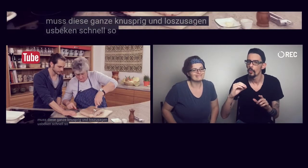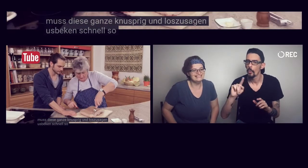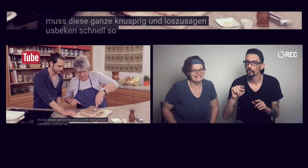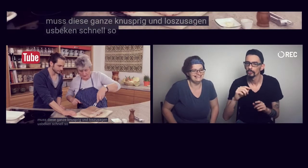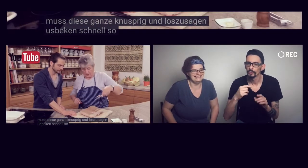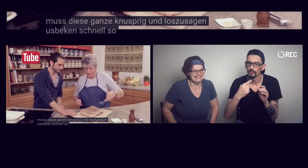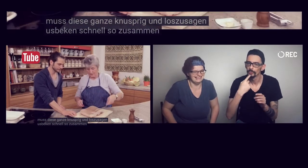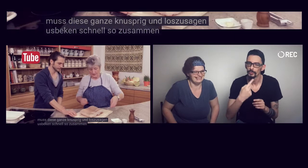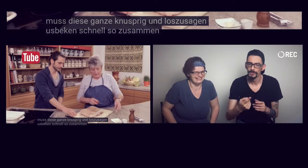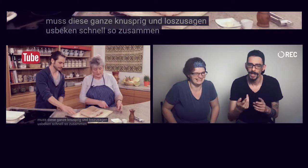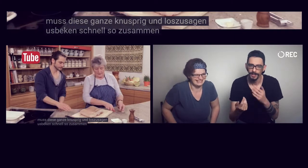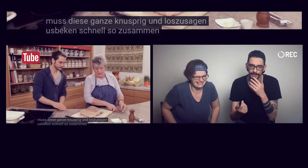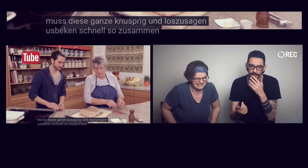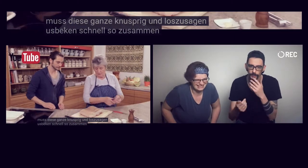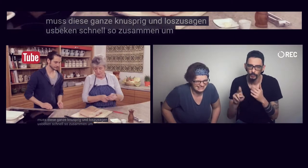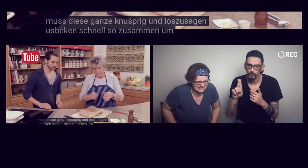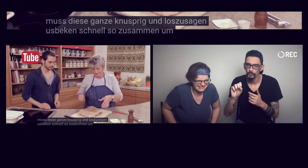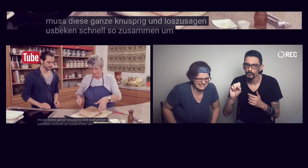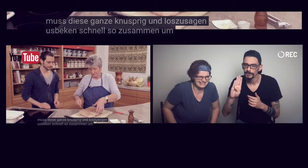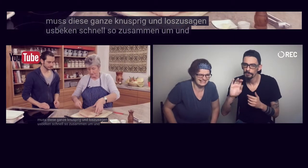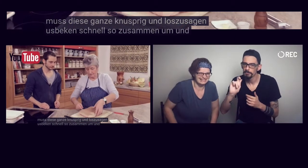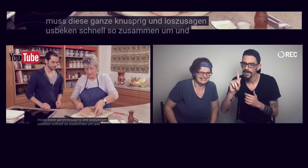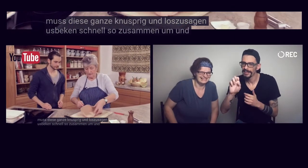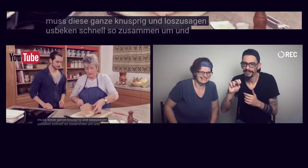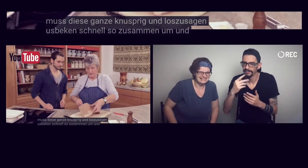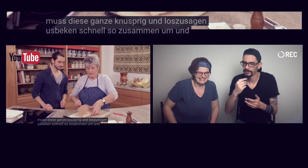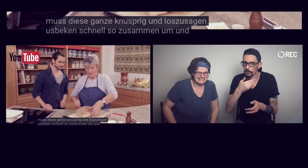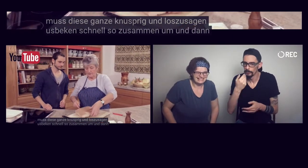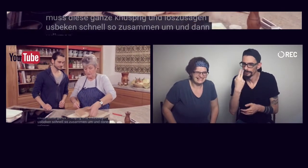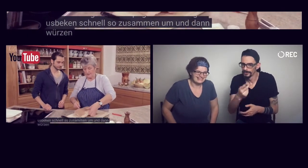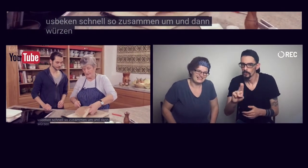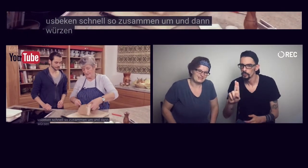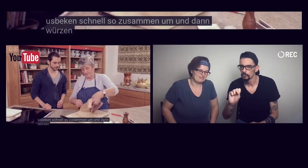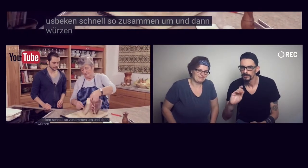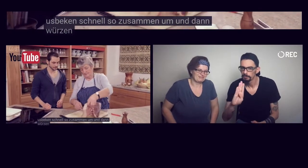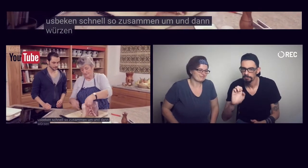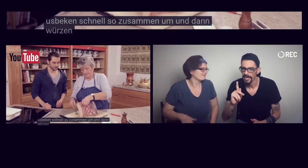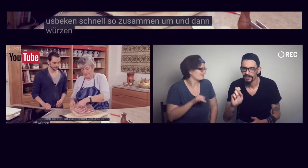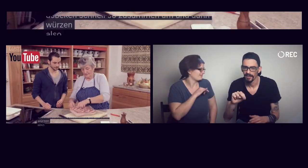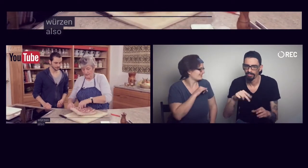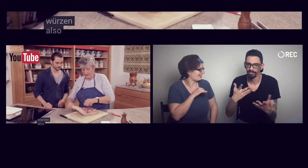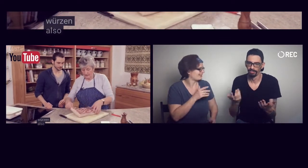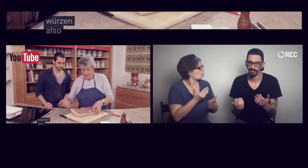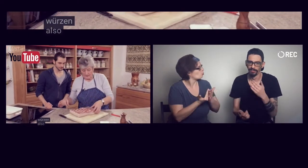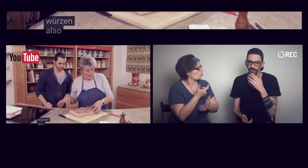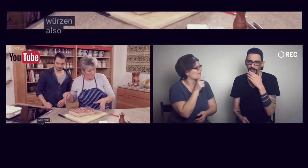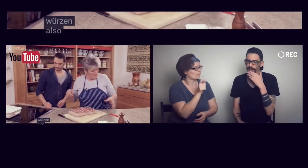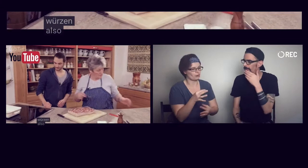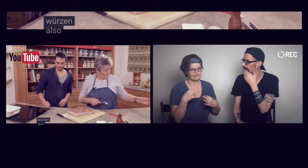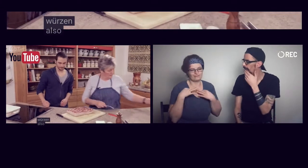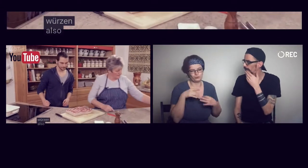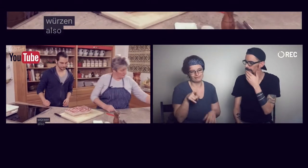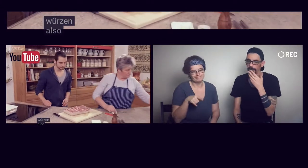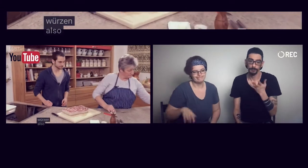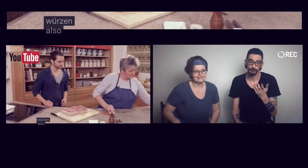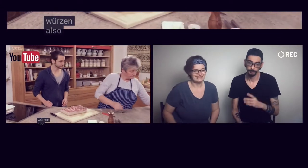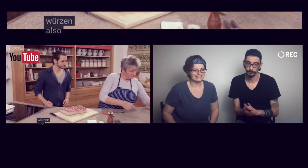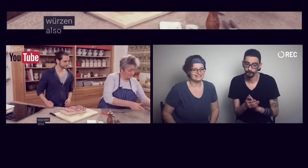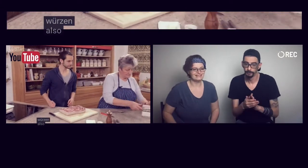[... say the GO-CLOSE-SAYING to everything ...] [... and USBEKEN.] [NOAH] - I don't know the word USBEKEN. [NIKKI] - Yes, this is a new word for me too.